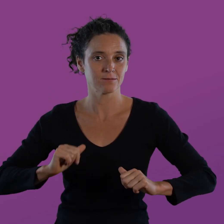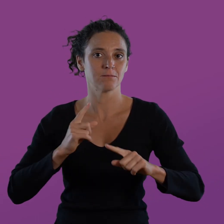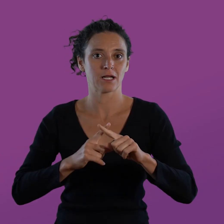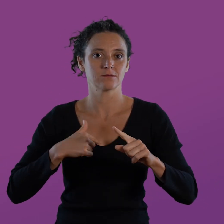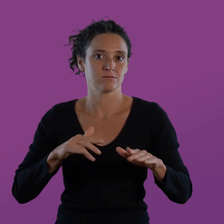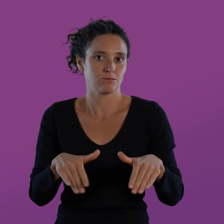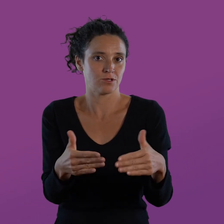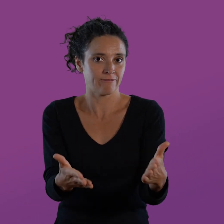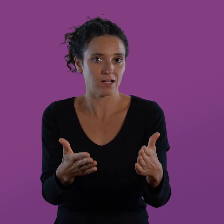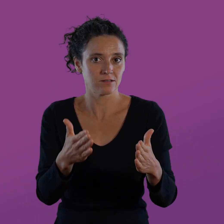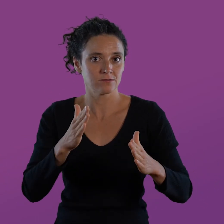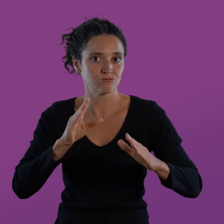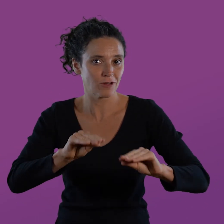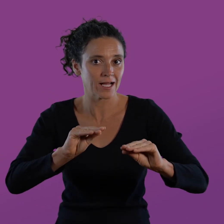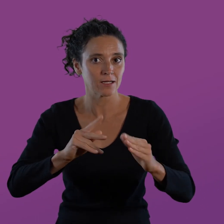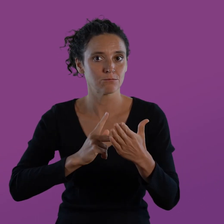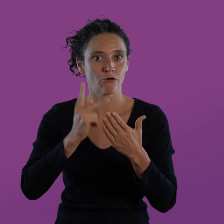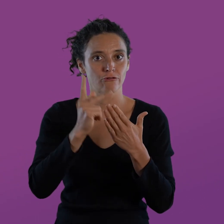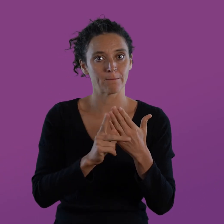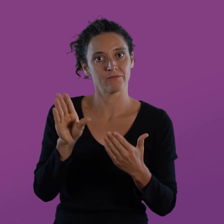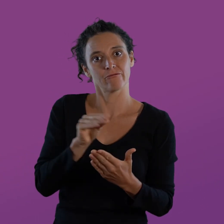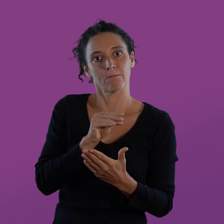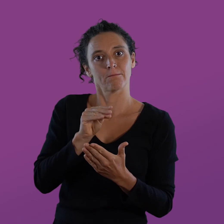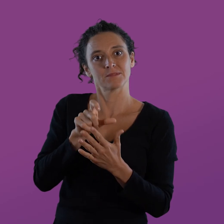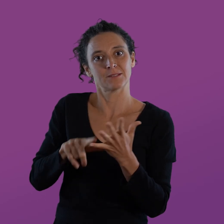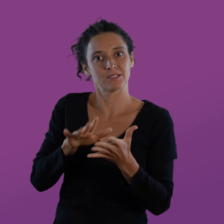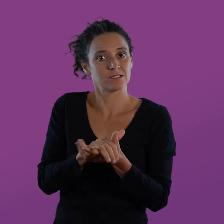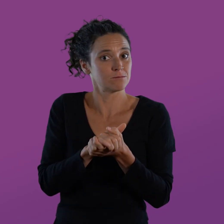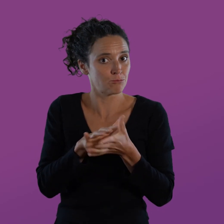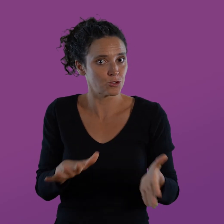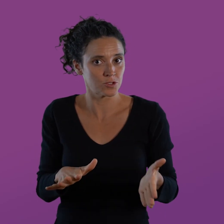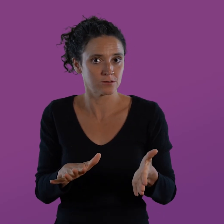We also provide a range of training programs delivered by leading disability experts that are -